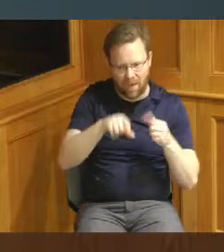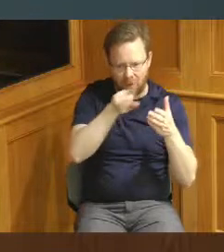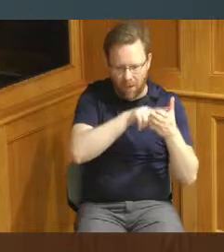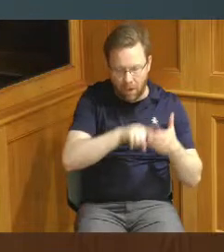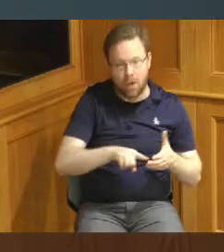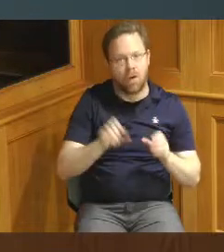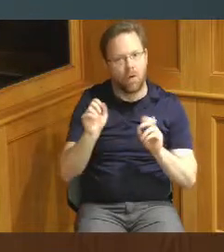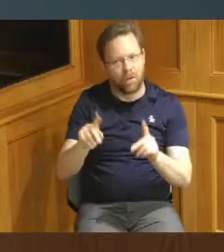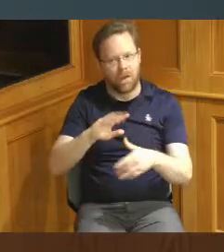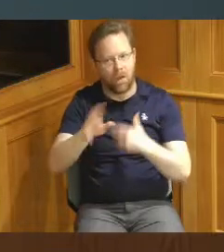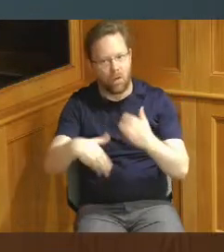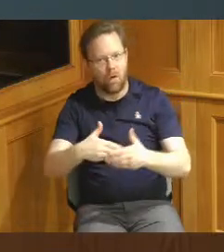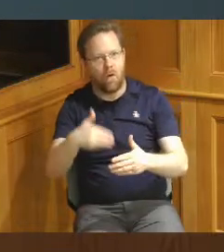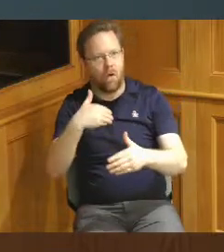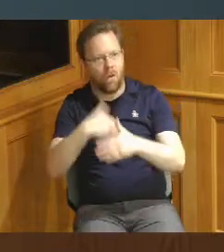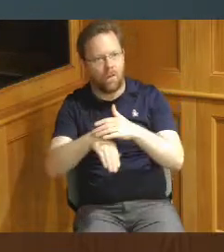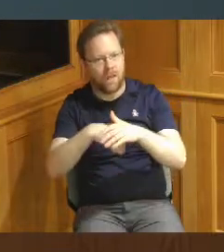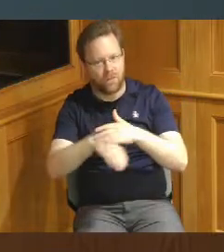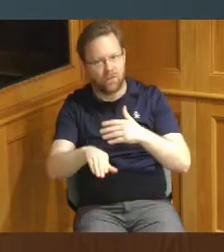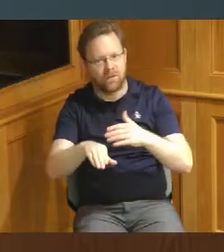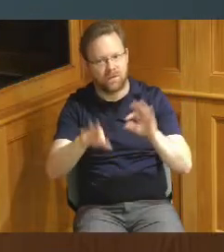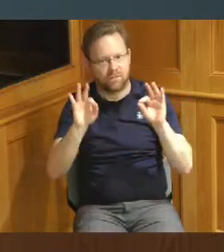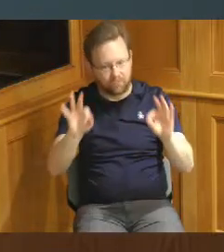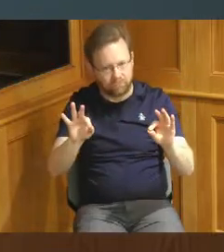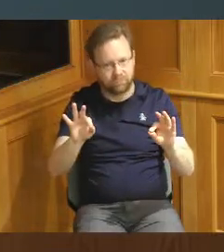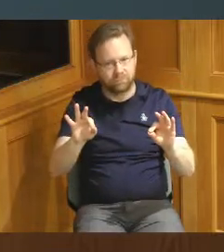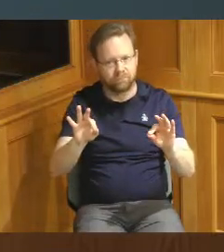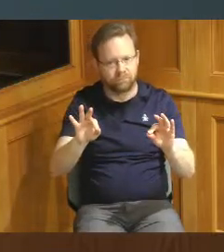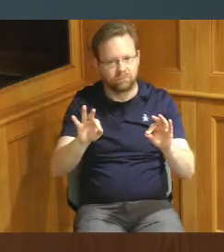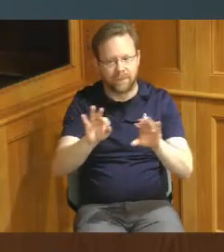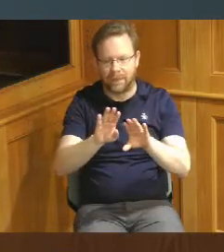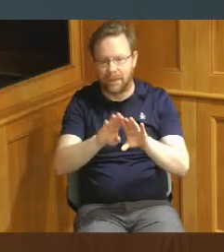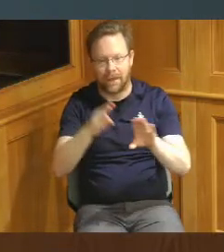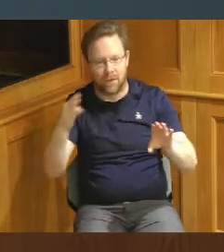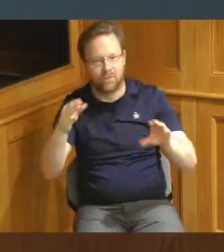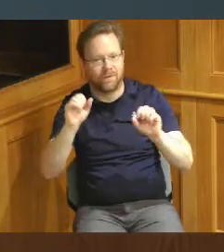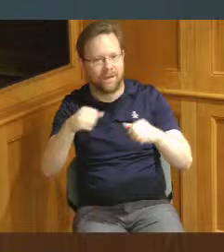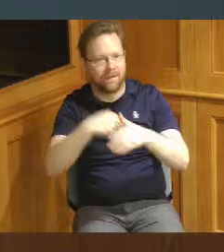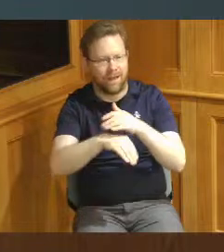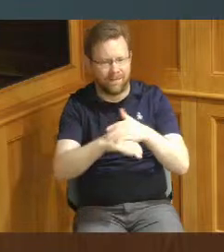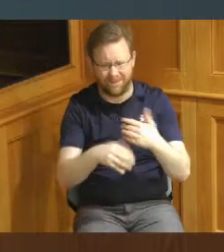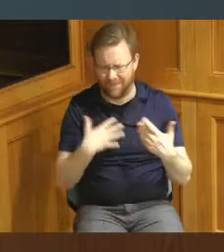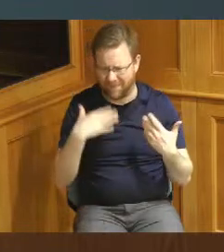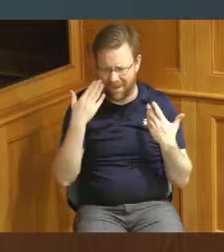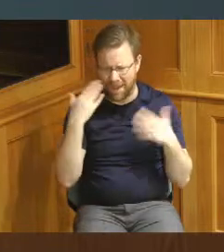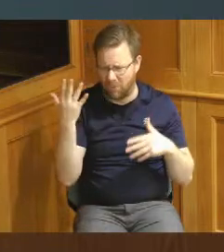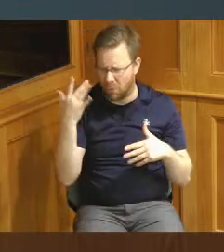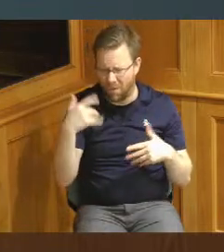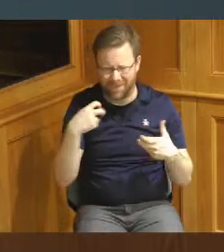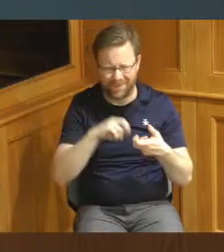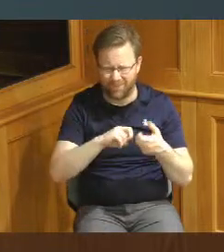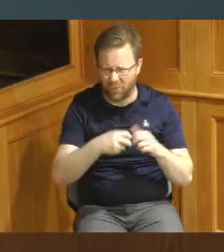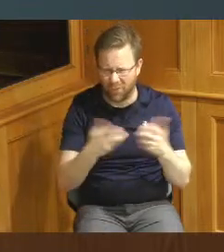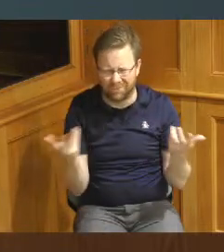that is fabulous I think what would be helpful if we could get how we're looking in terms of